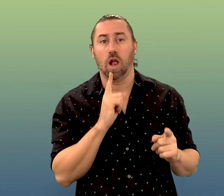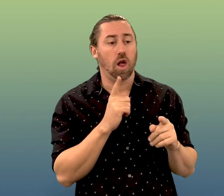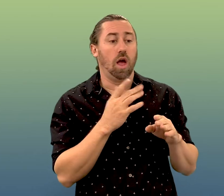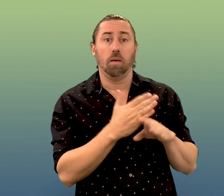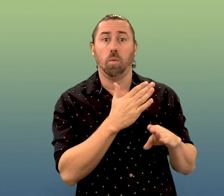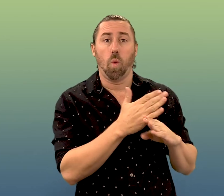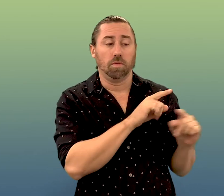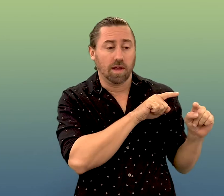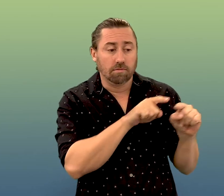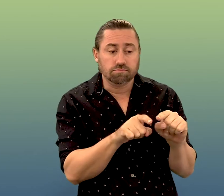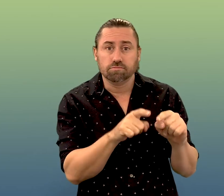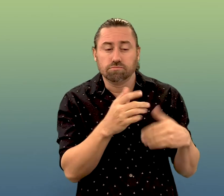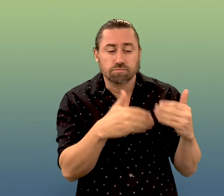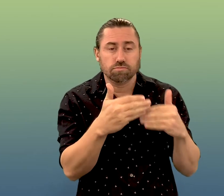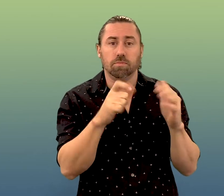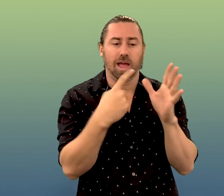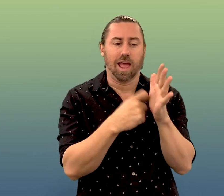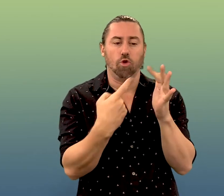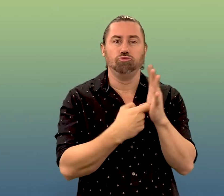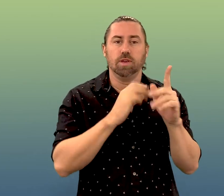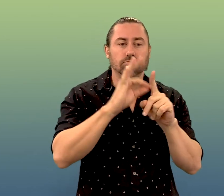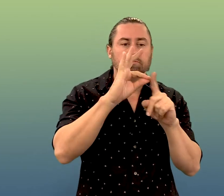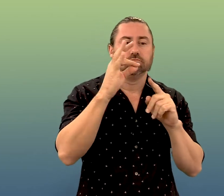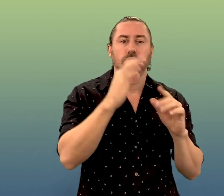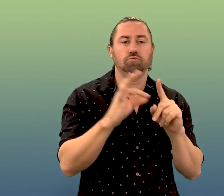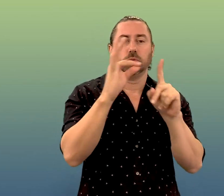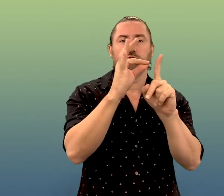For example employment entry points and career development.